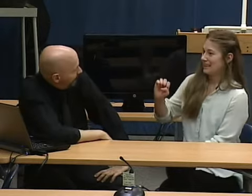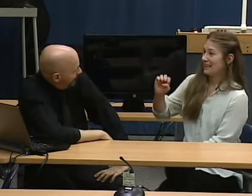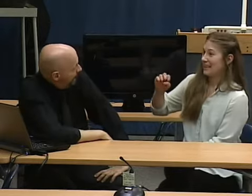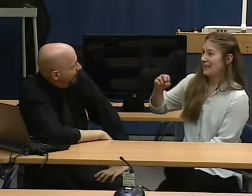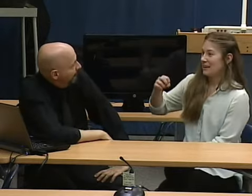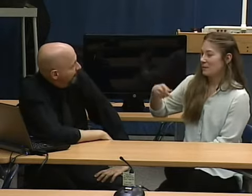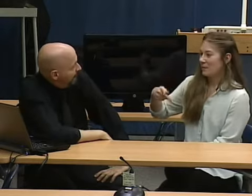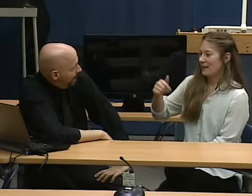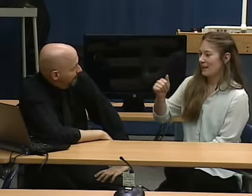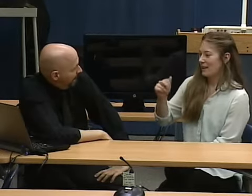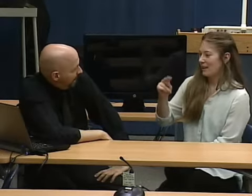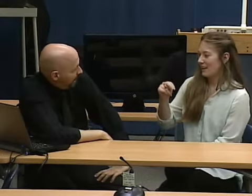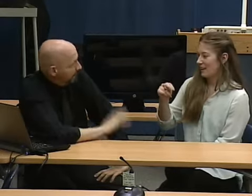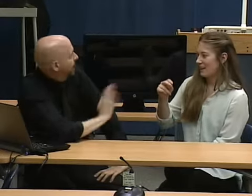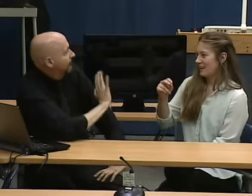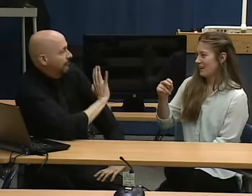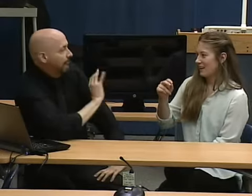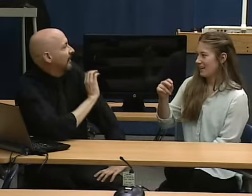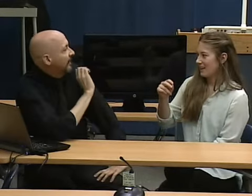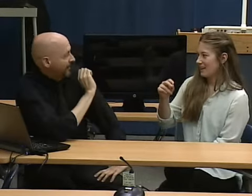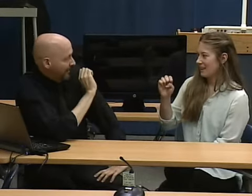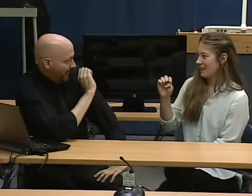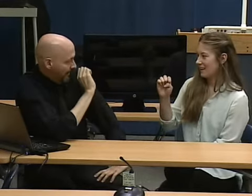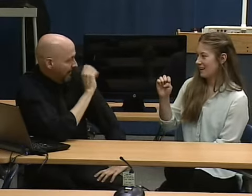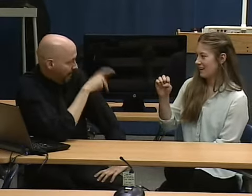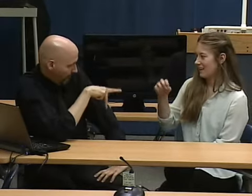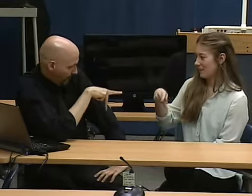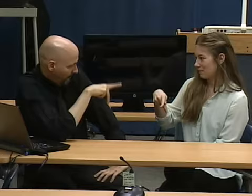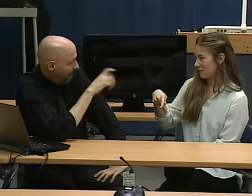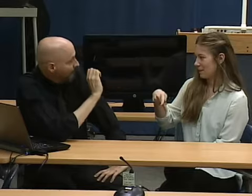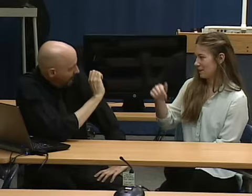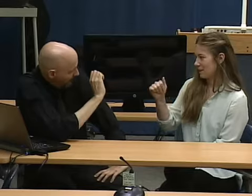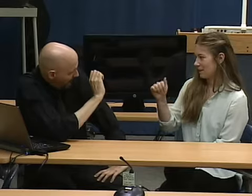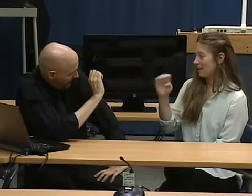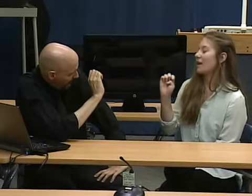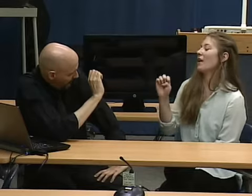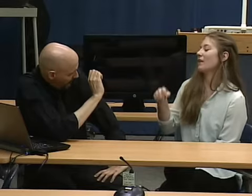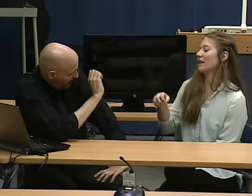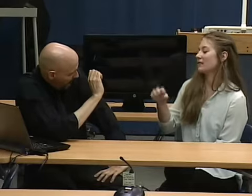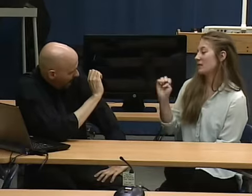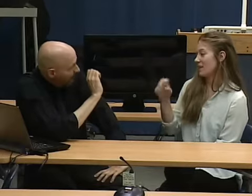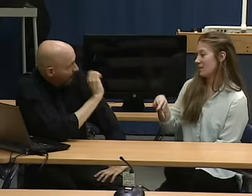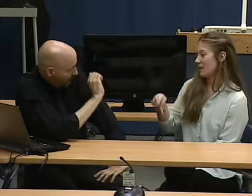E-P-A-N... No no. E... ...P-E-N- Ah, "e"